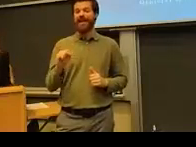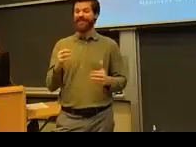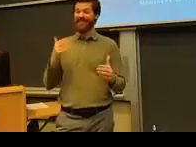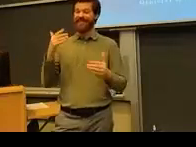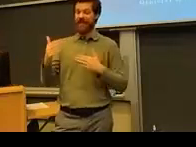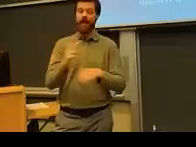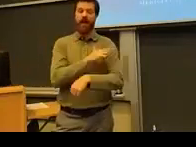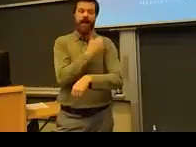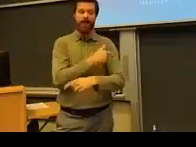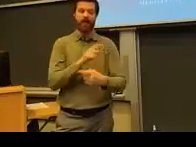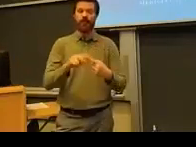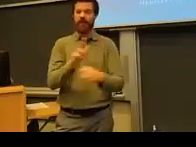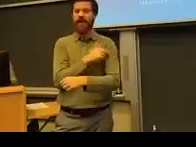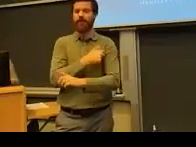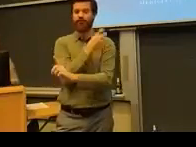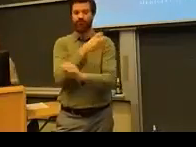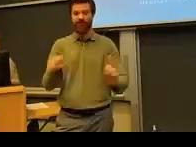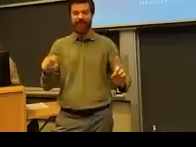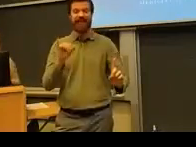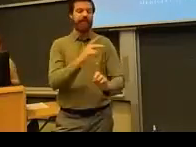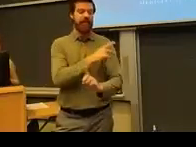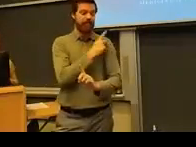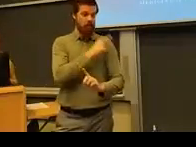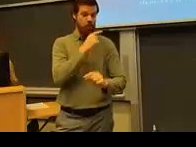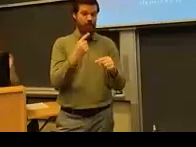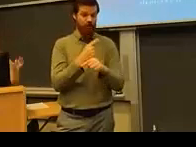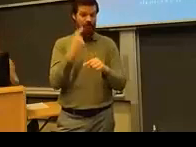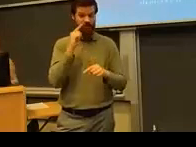to hospital transfers if we can get patients who are appropriate for our unit from Highland or